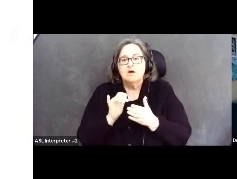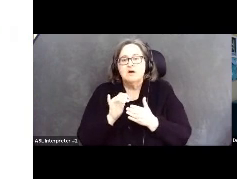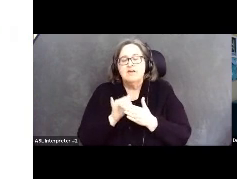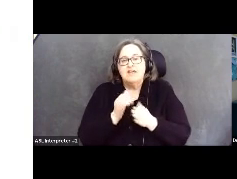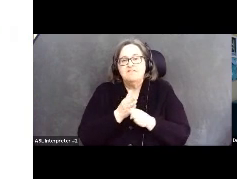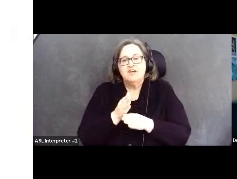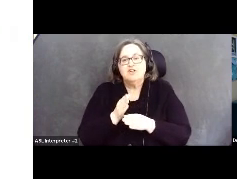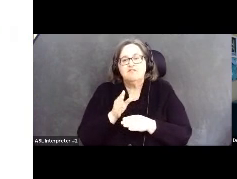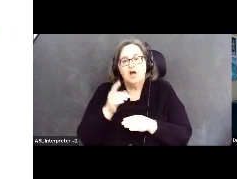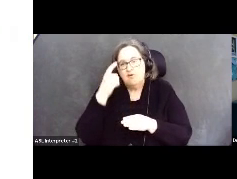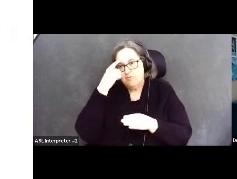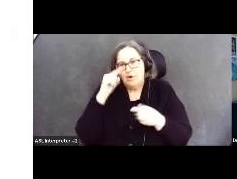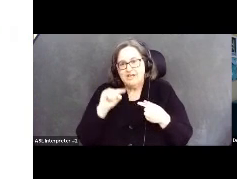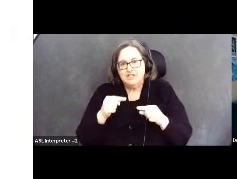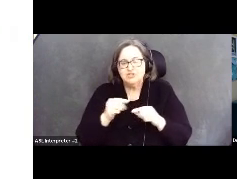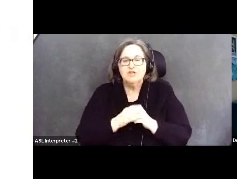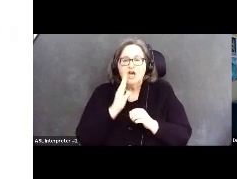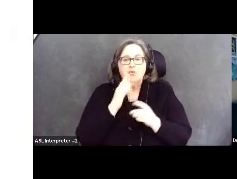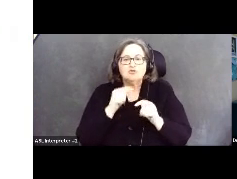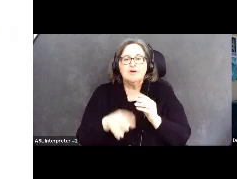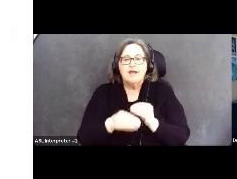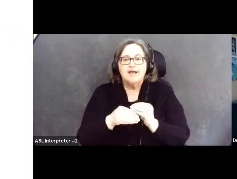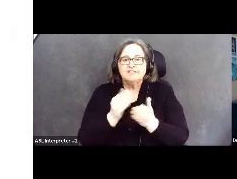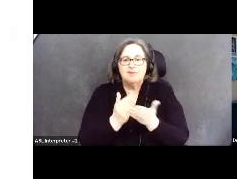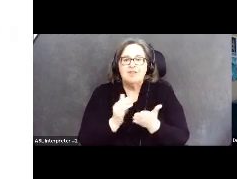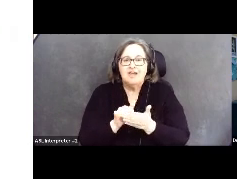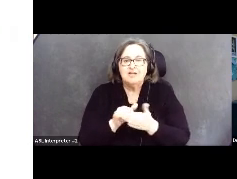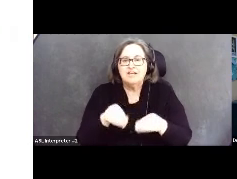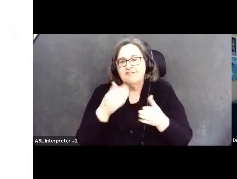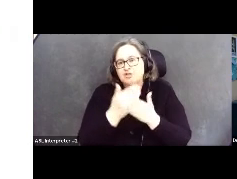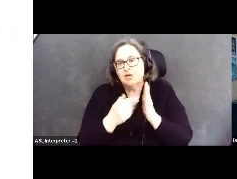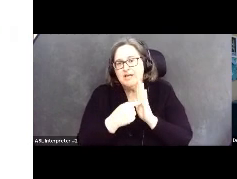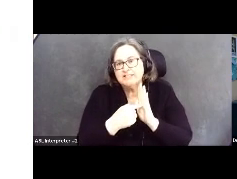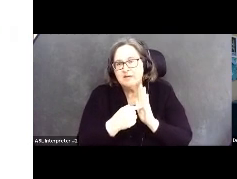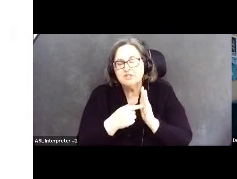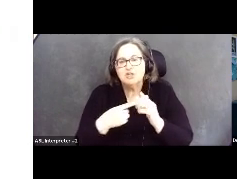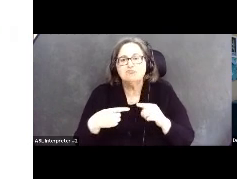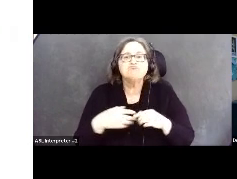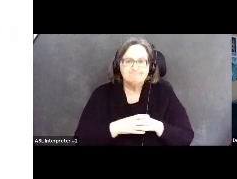So I'll try to bring that in and give you guys some examples and try to take it from there.